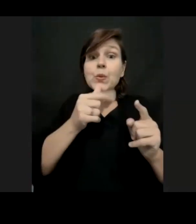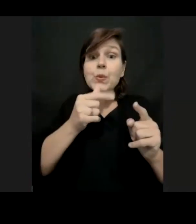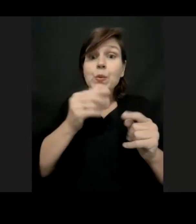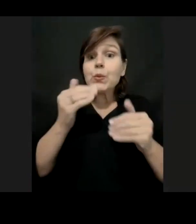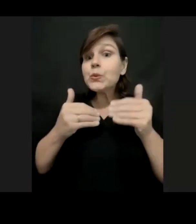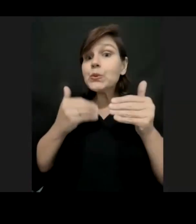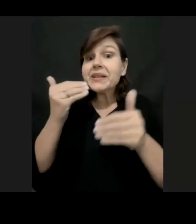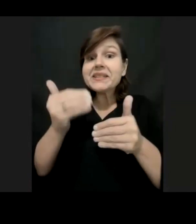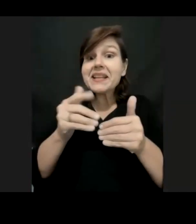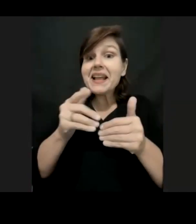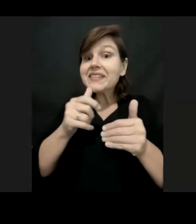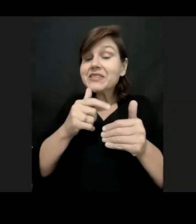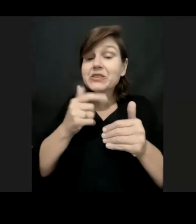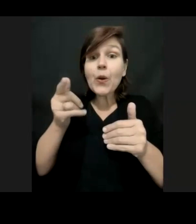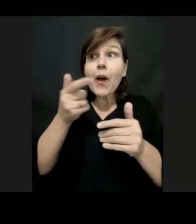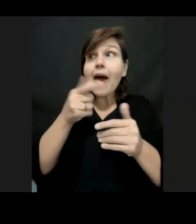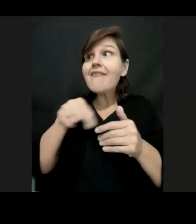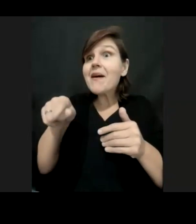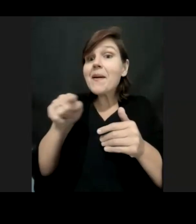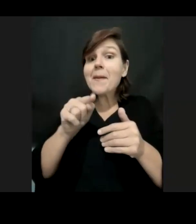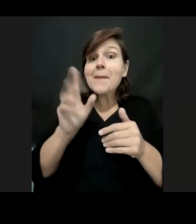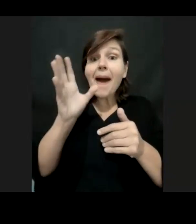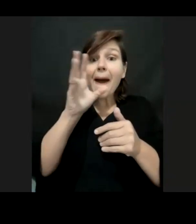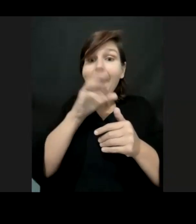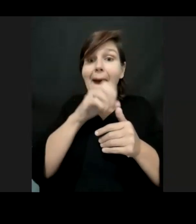Everybody, it's the incredible Zamir!